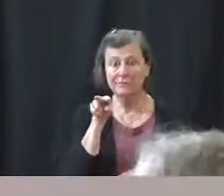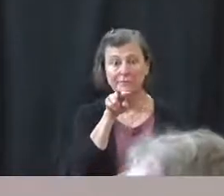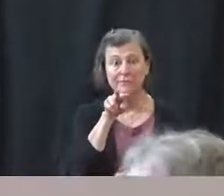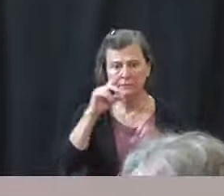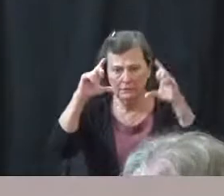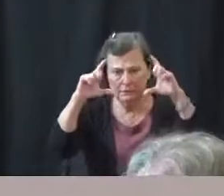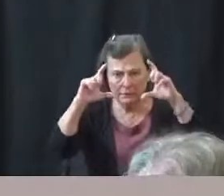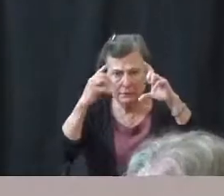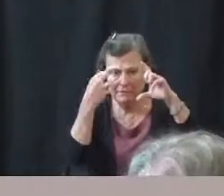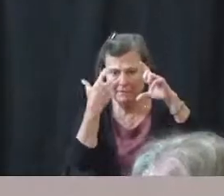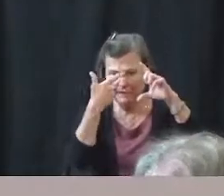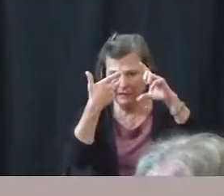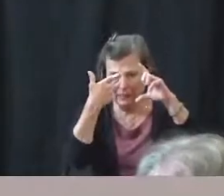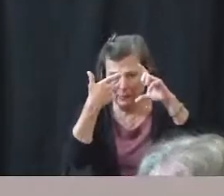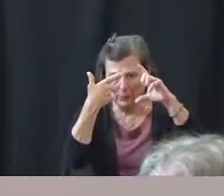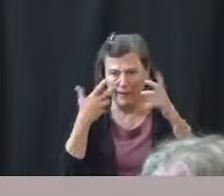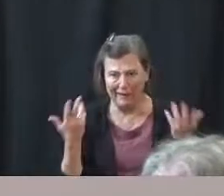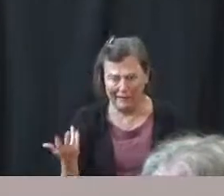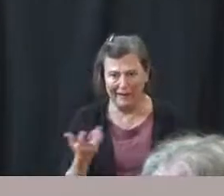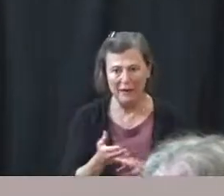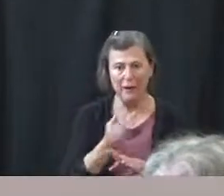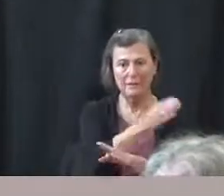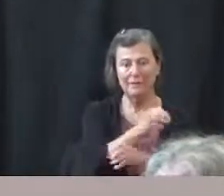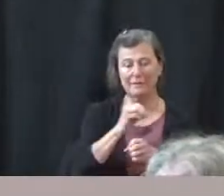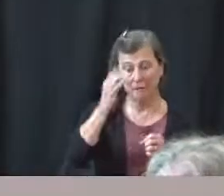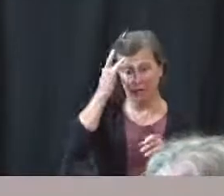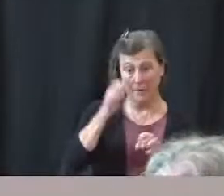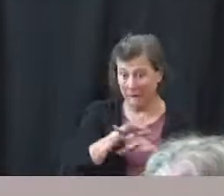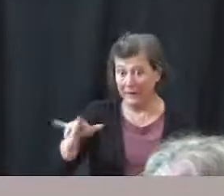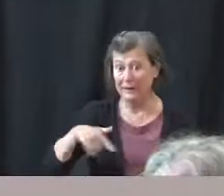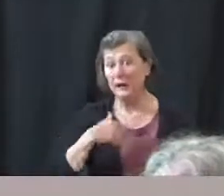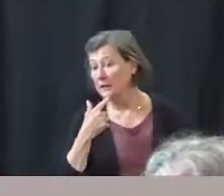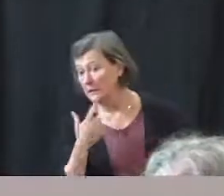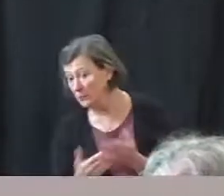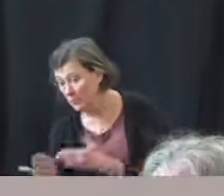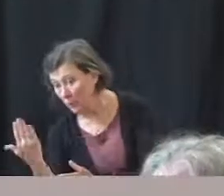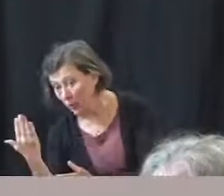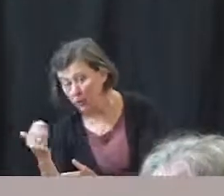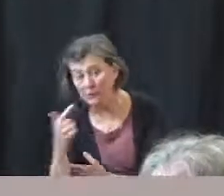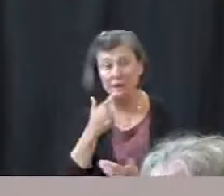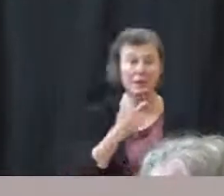And, before the pandemic, I would say good morning and the congregation would say good morning back.